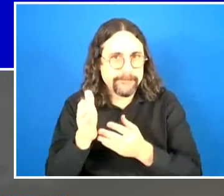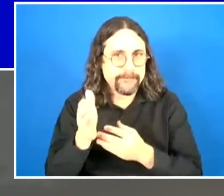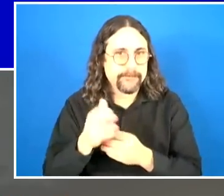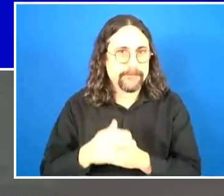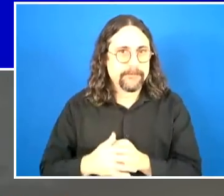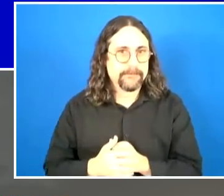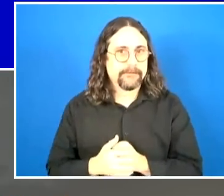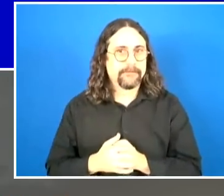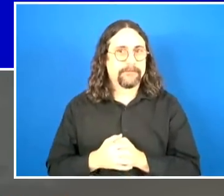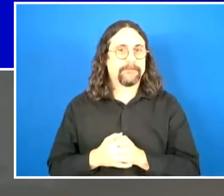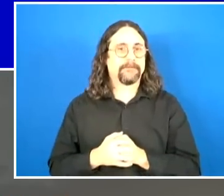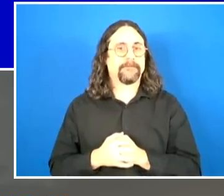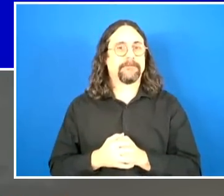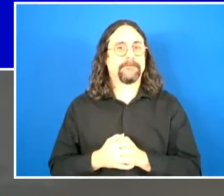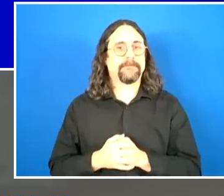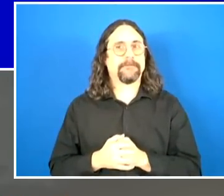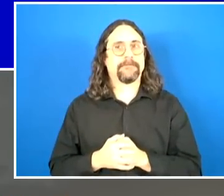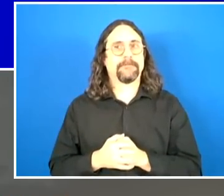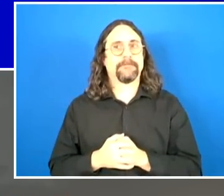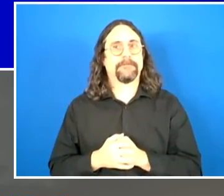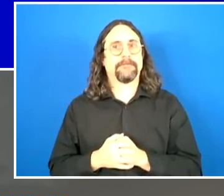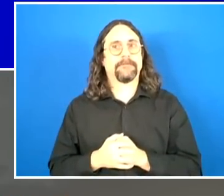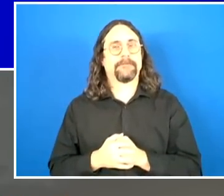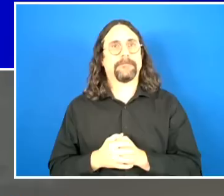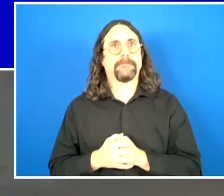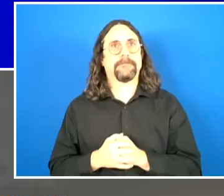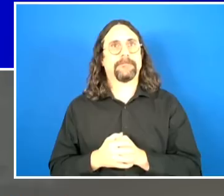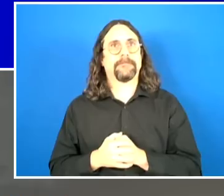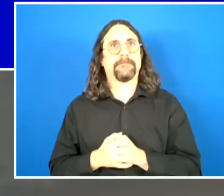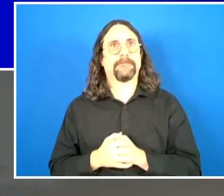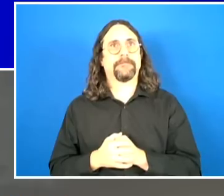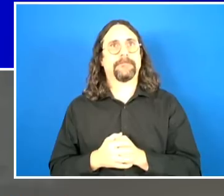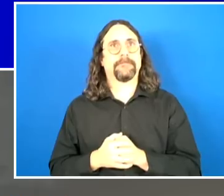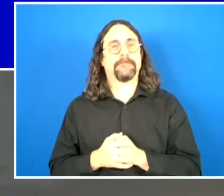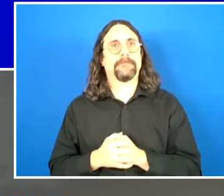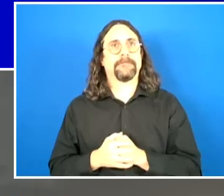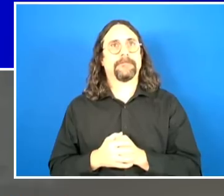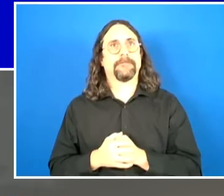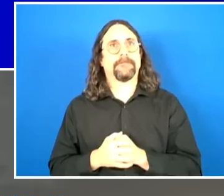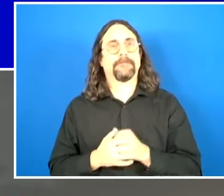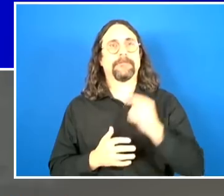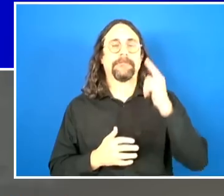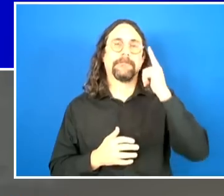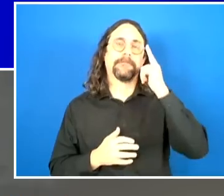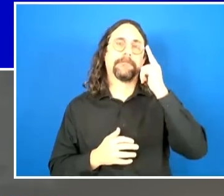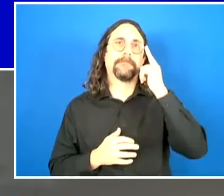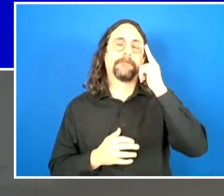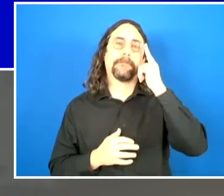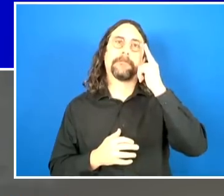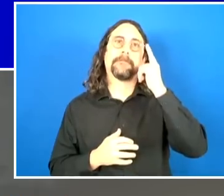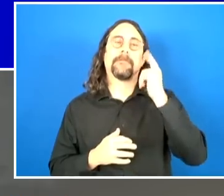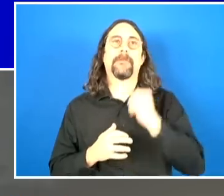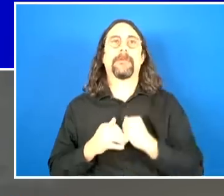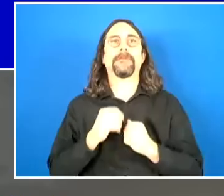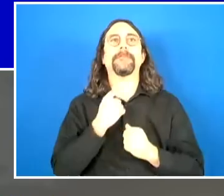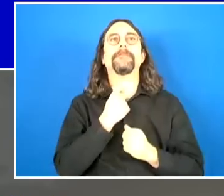BUT THERE ALSO HAS TO BE A REMIND EROFOU R ULTIMATE RESPONSIBILITY TO OUR KIDS, TO PREPARE THEM FOR